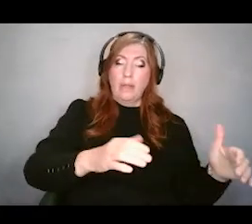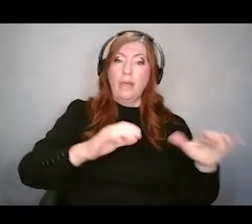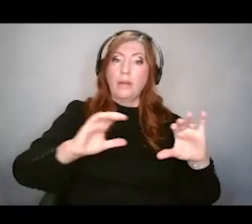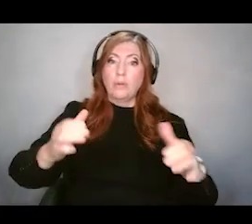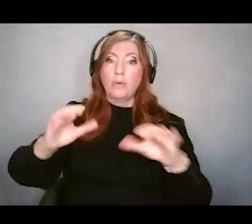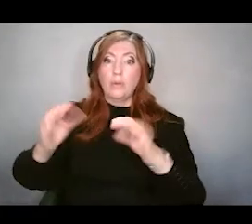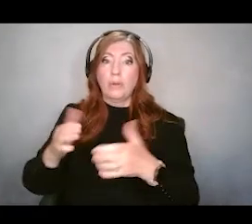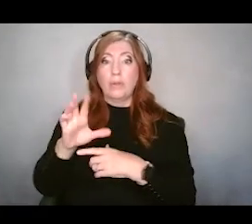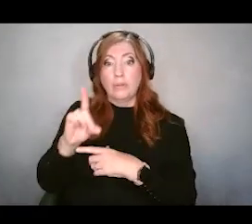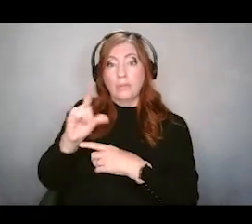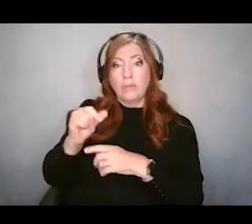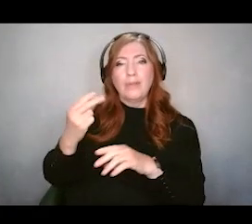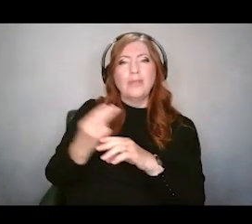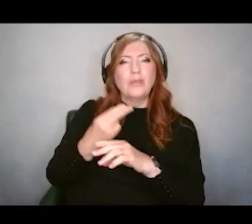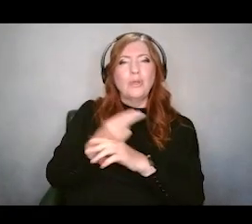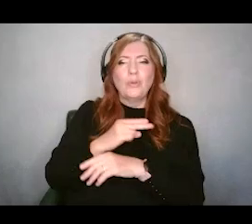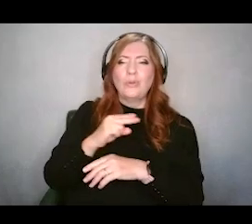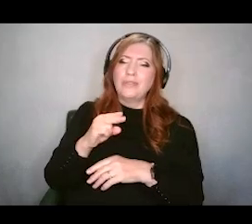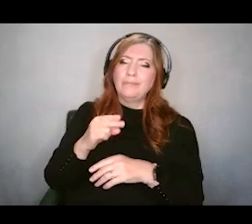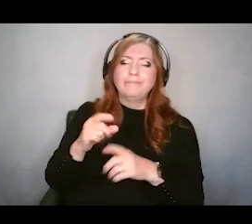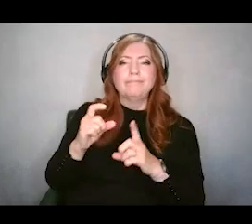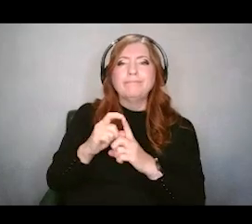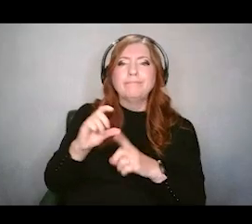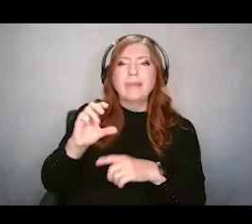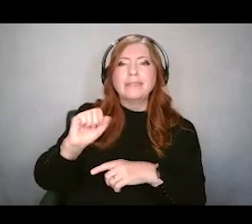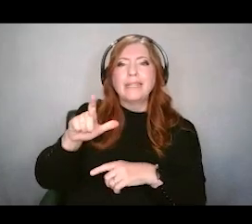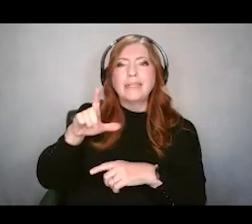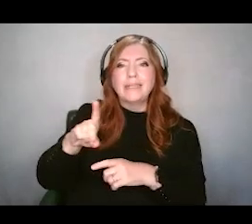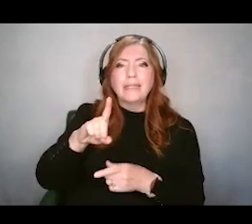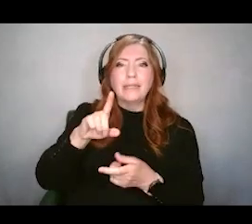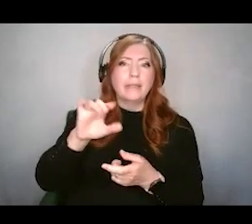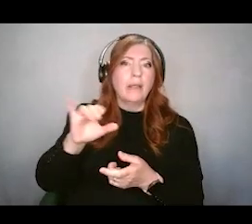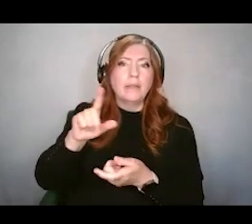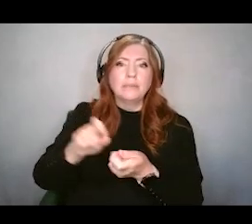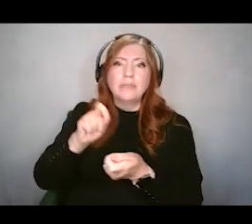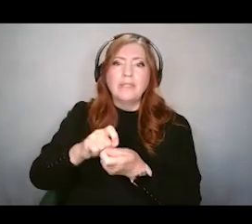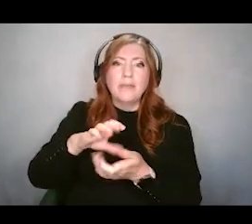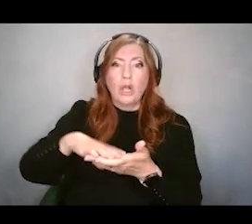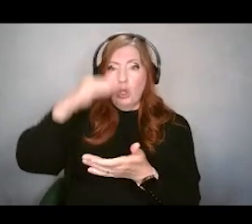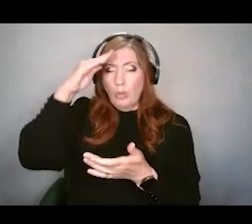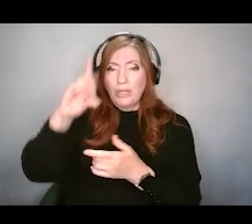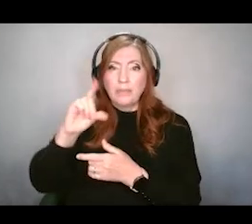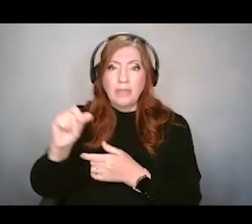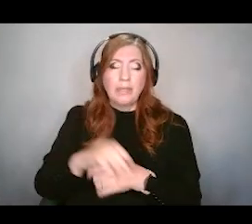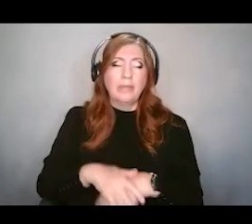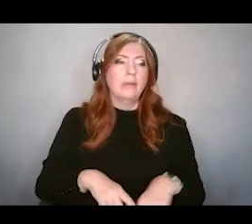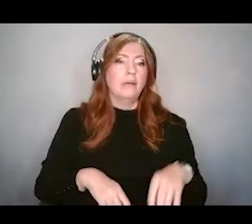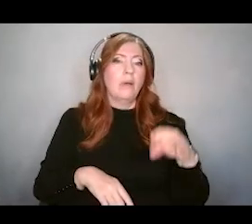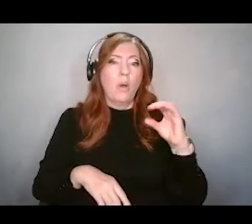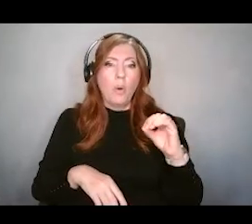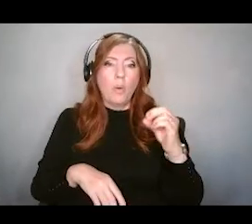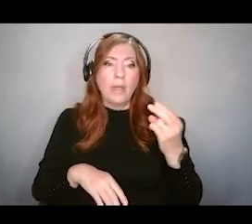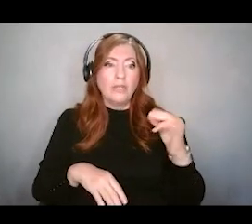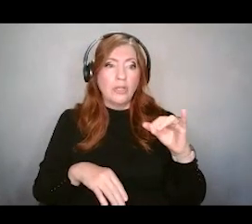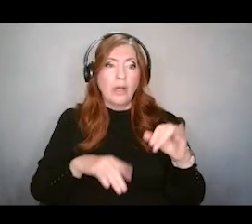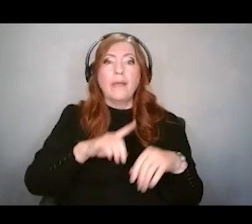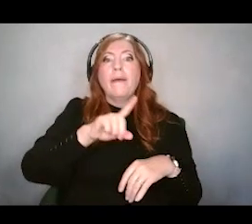like SLD, which stands for Specific Learning Disability; OHI, or Other Health Impairment;